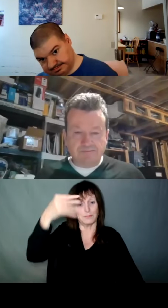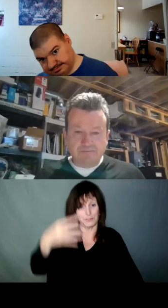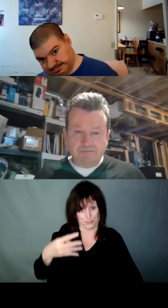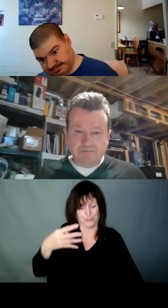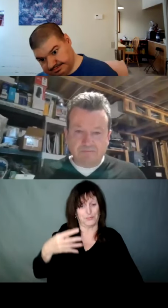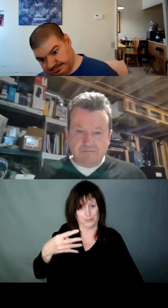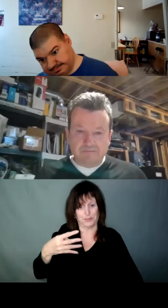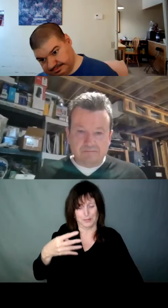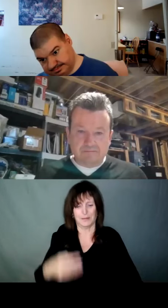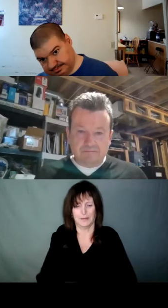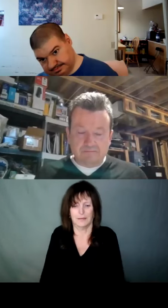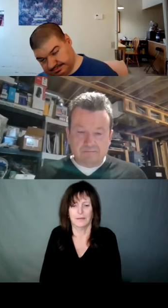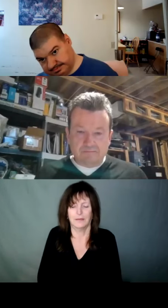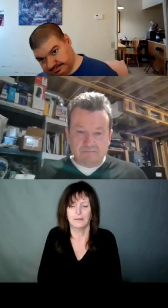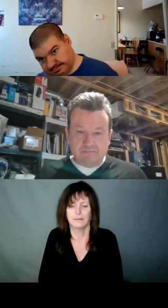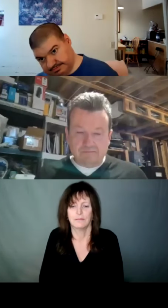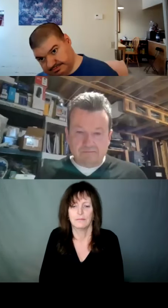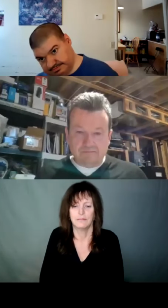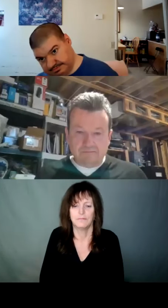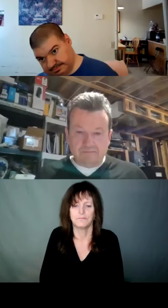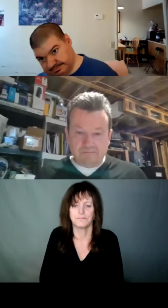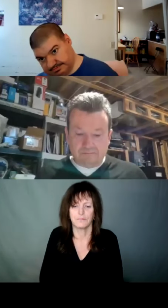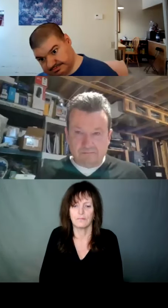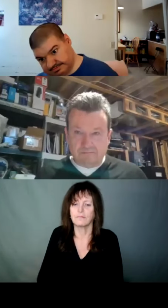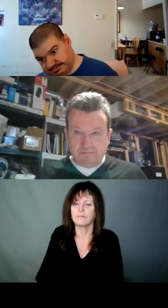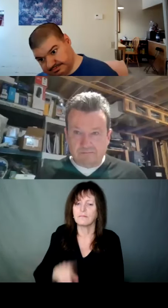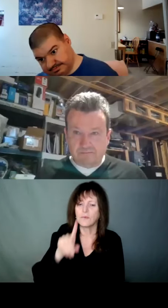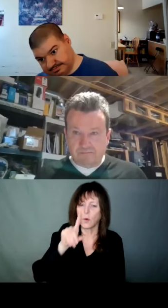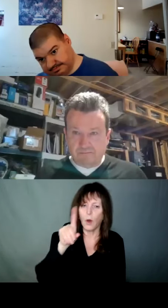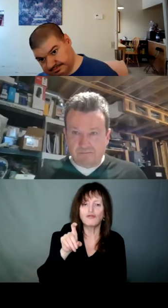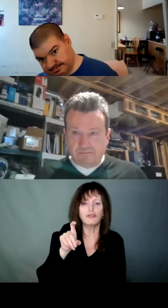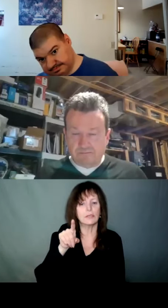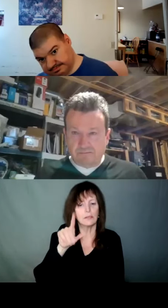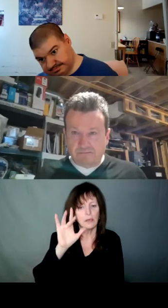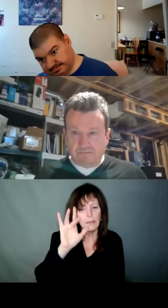We're going to do a little evaluation through the polls .